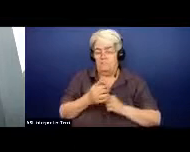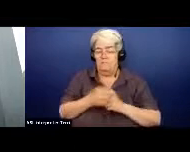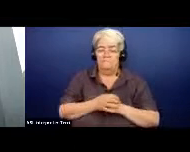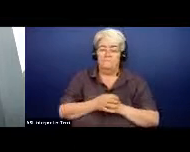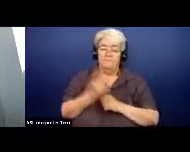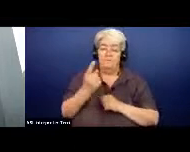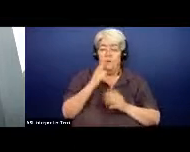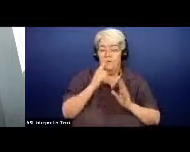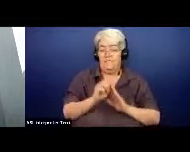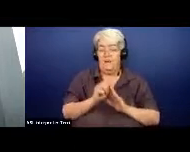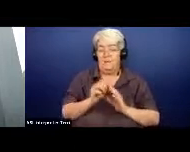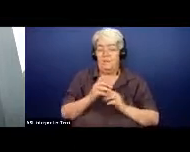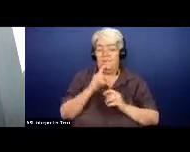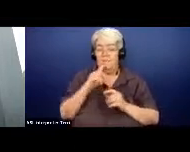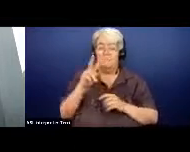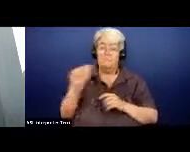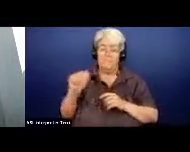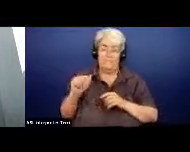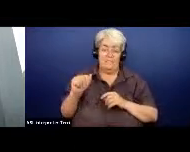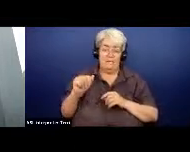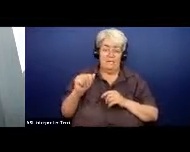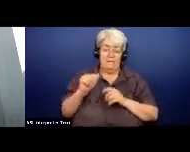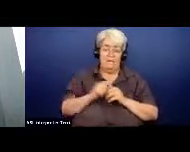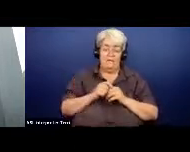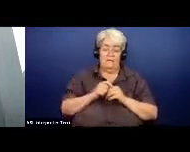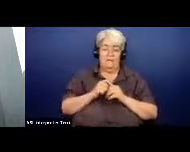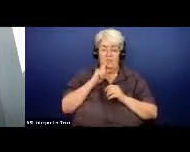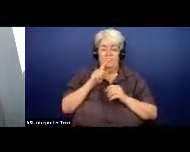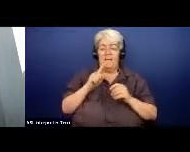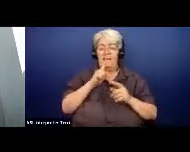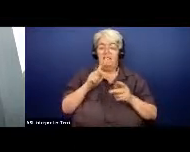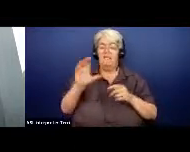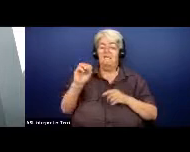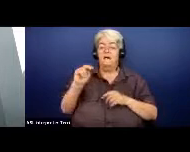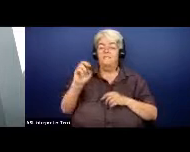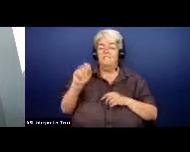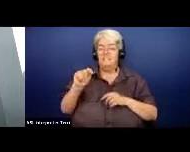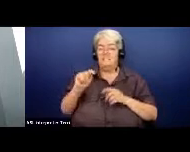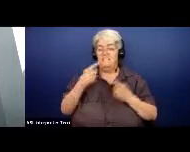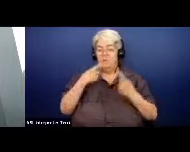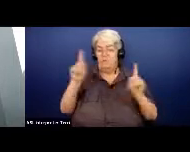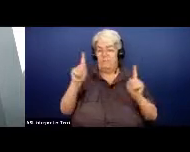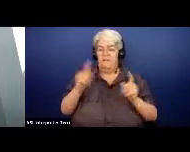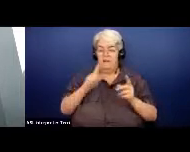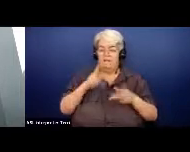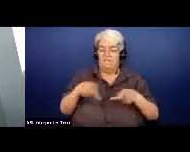is in Virginia there's a consent decree that began almost ten years ago for people with